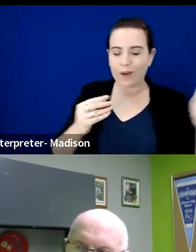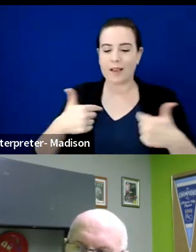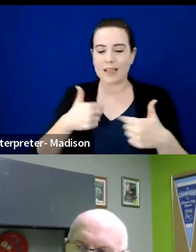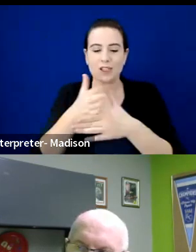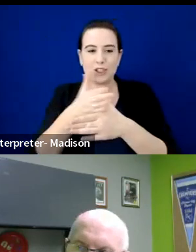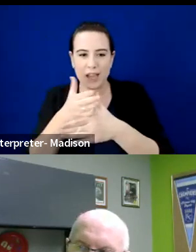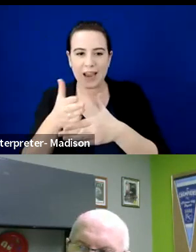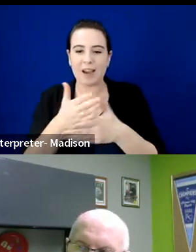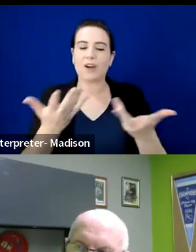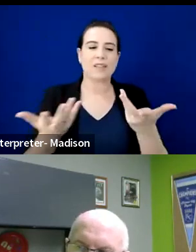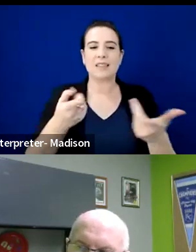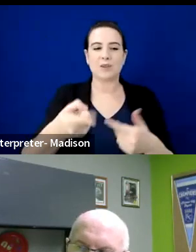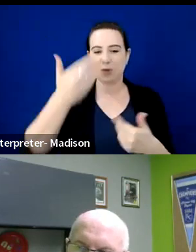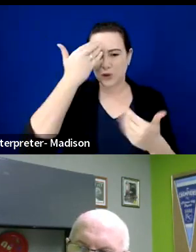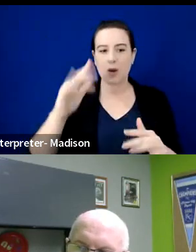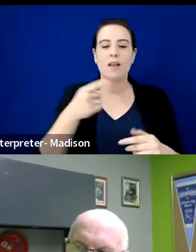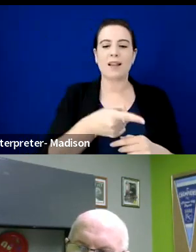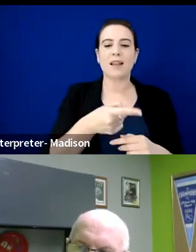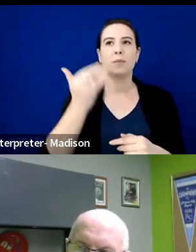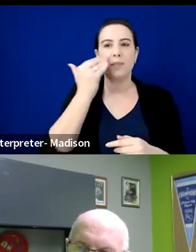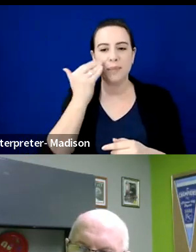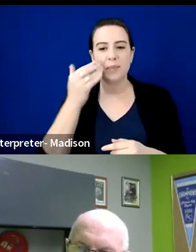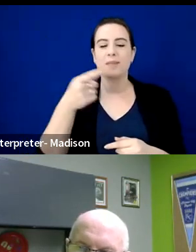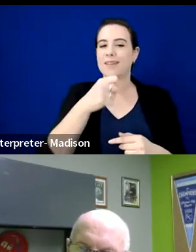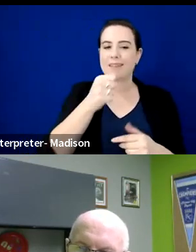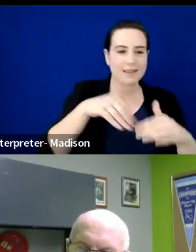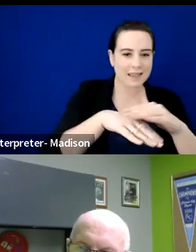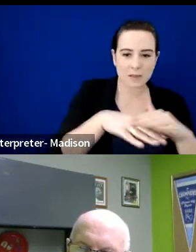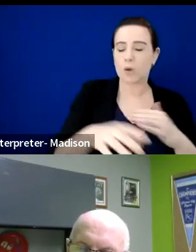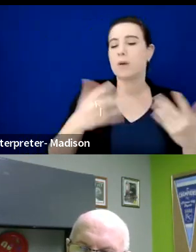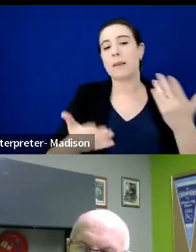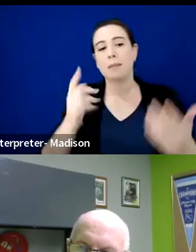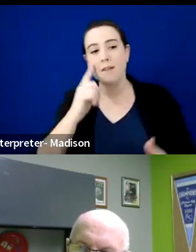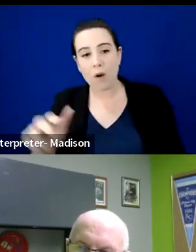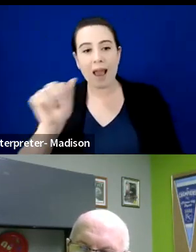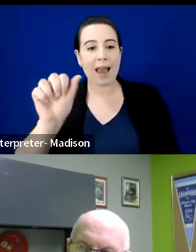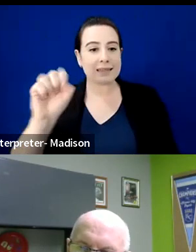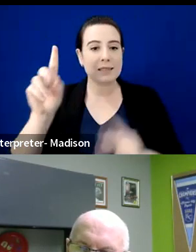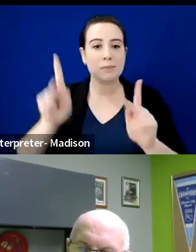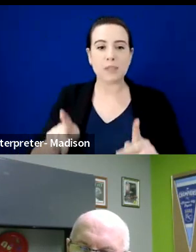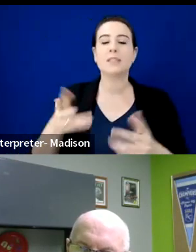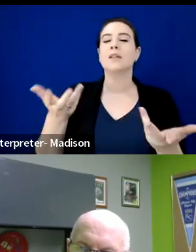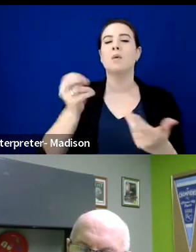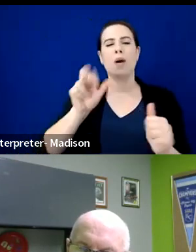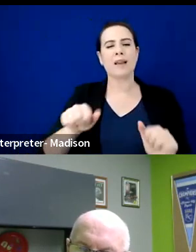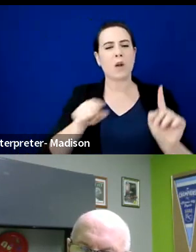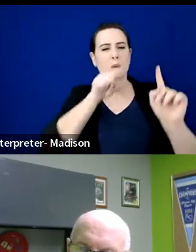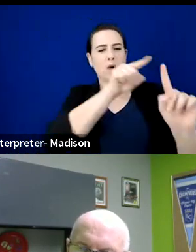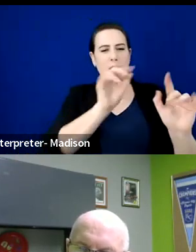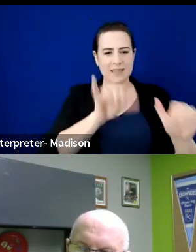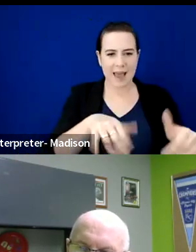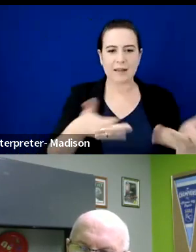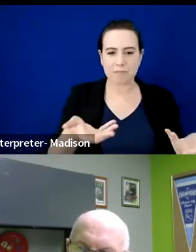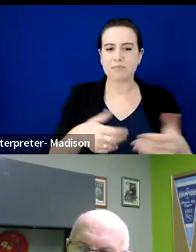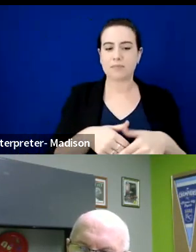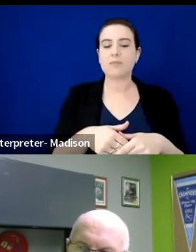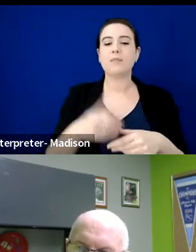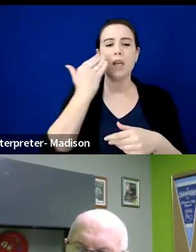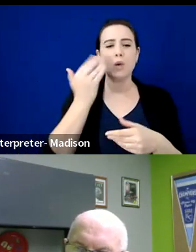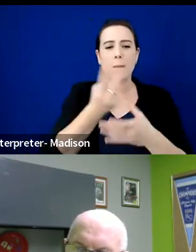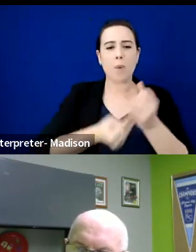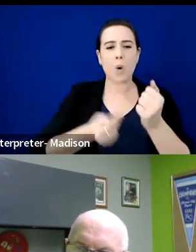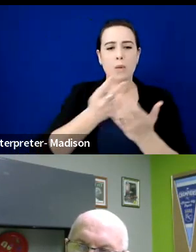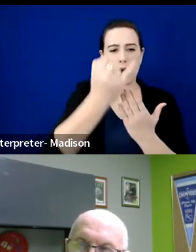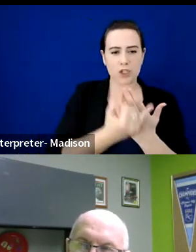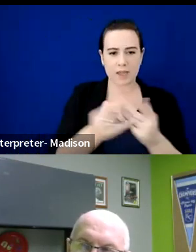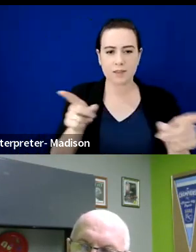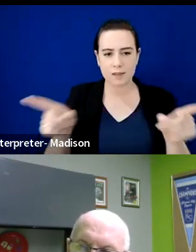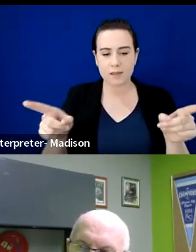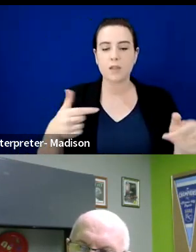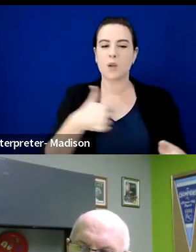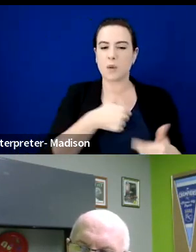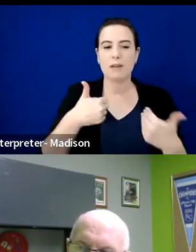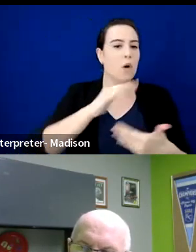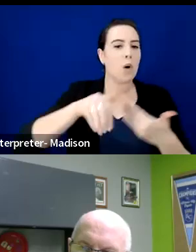We have a conversation that -- I mean a question that comes in around the health care systems and doctors in particular that can be quite ableist and how do we teach the value of the lived experience.